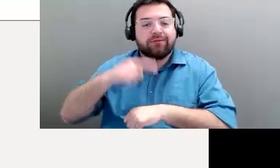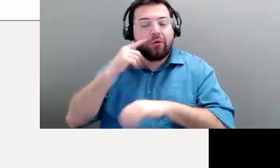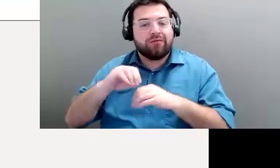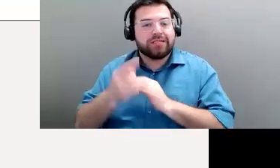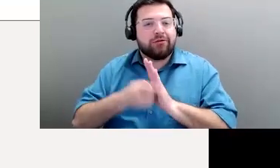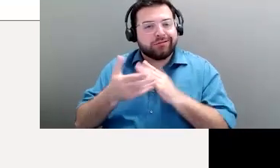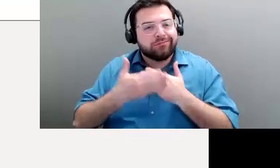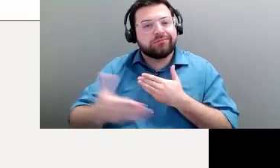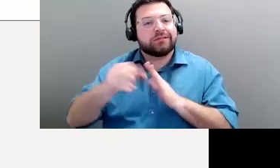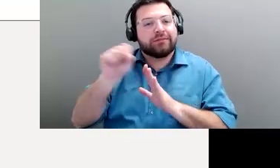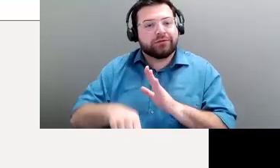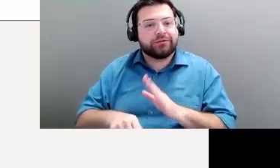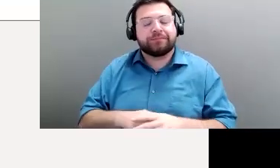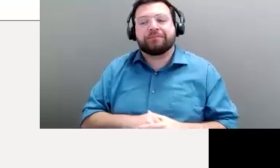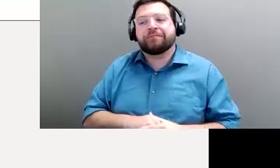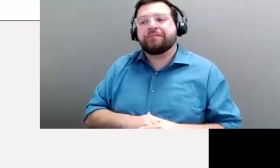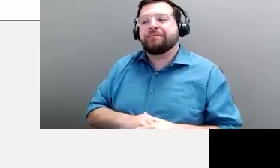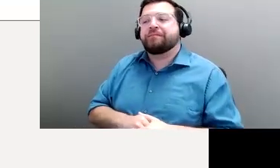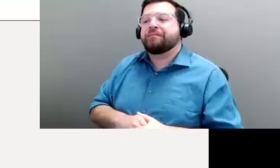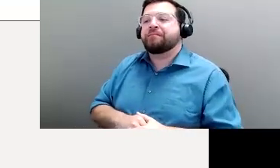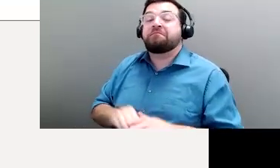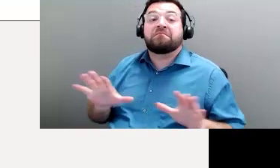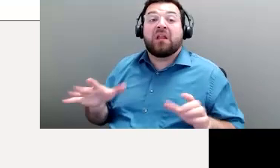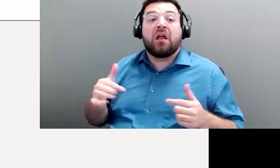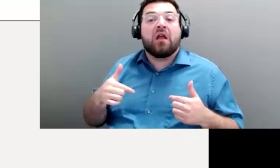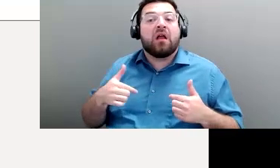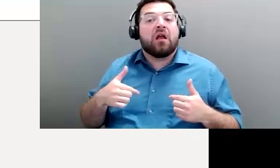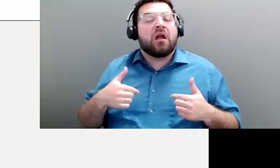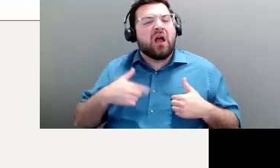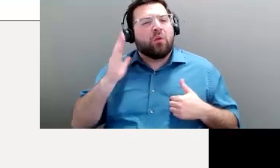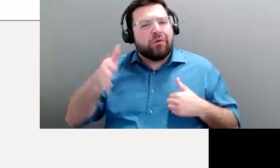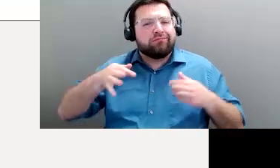I will be going over in a little bit of detail rubrics,